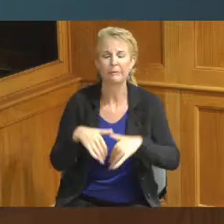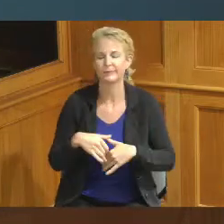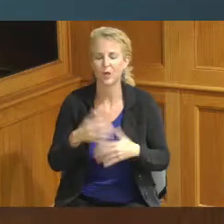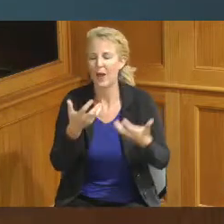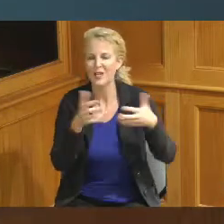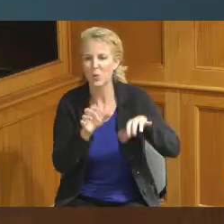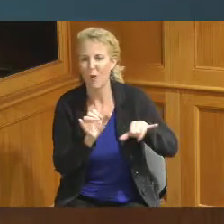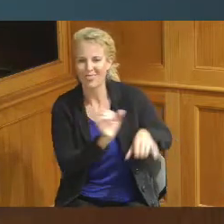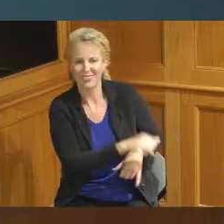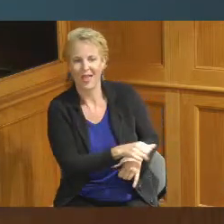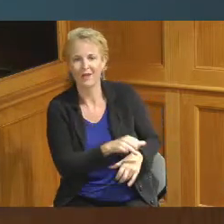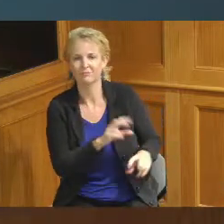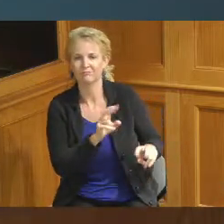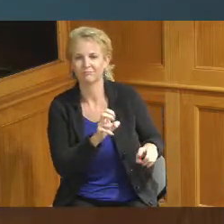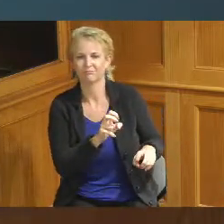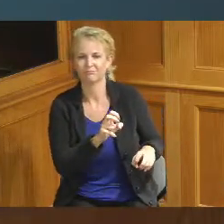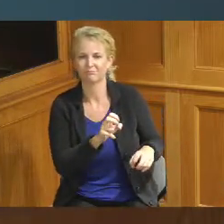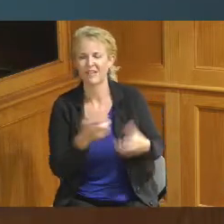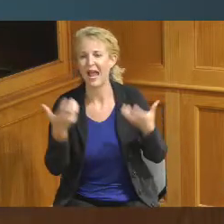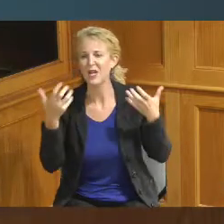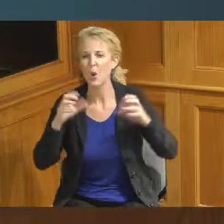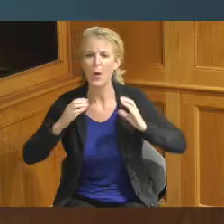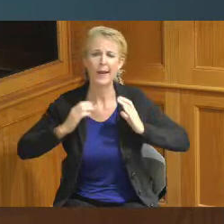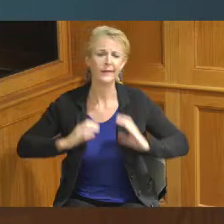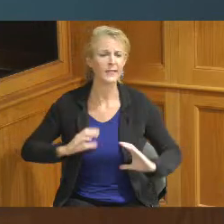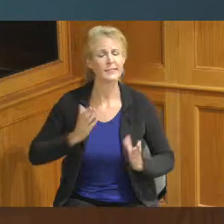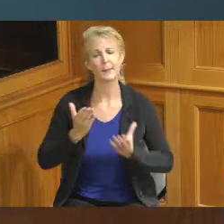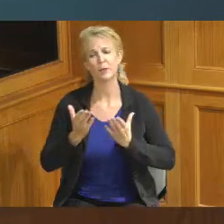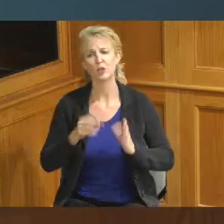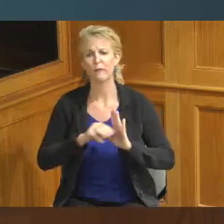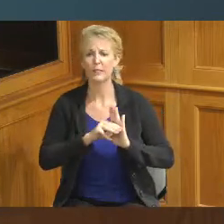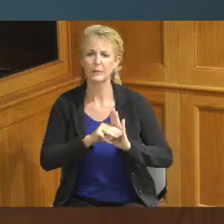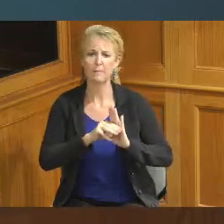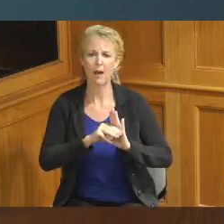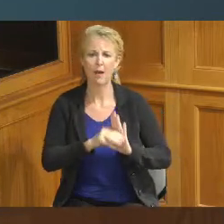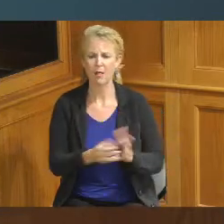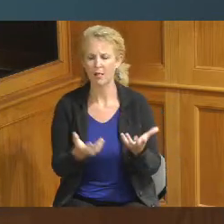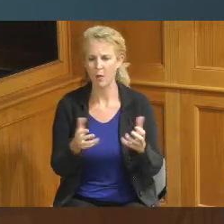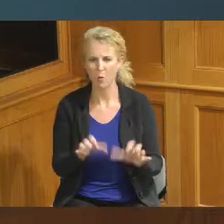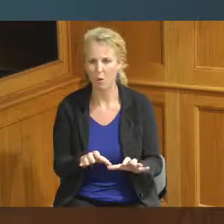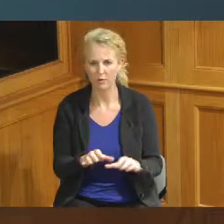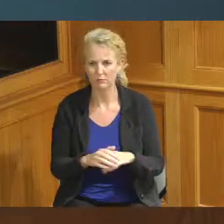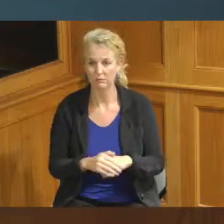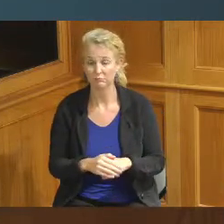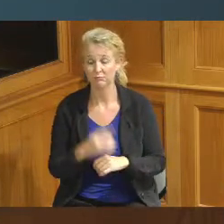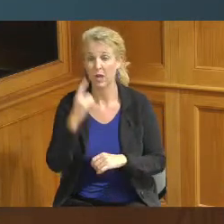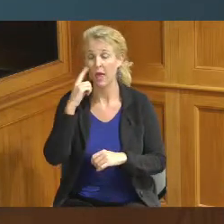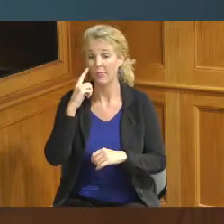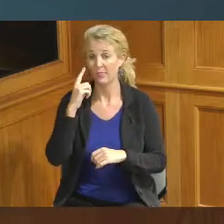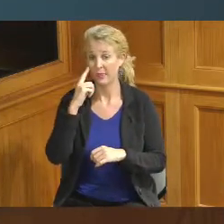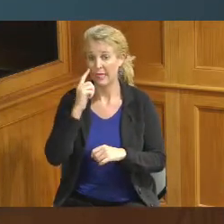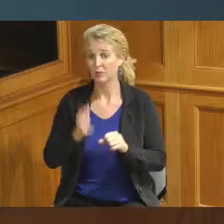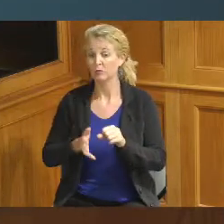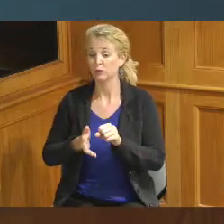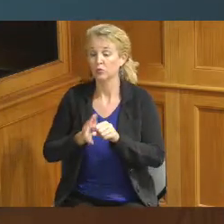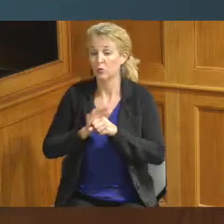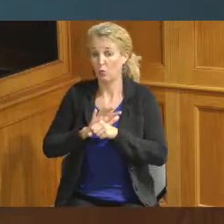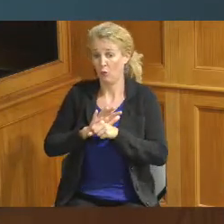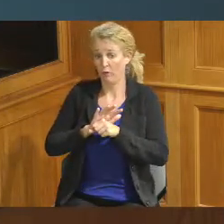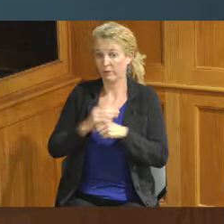to go to a customer service model and I think Co because of the money we had forced us to go into